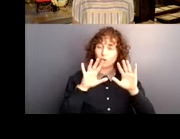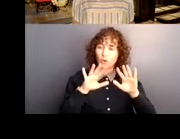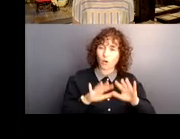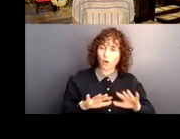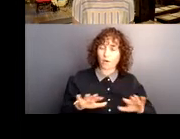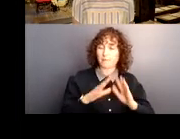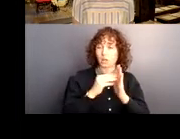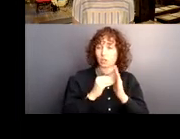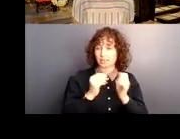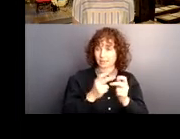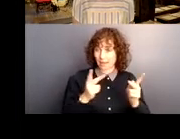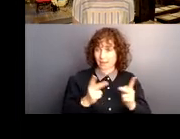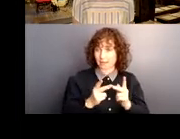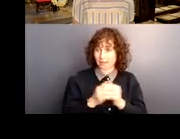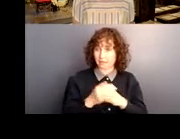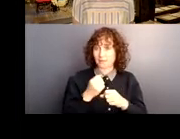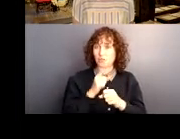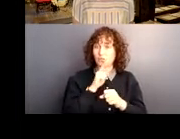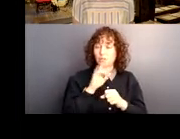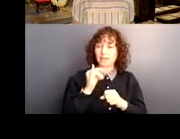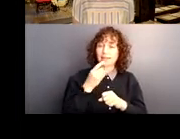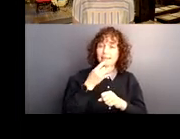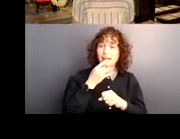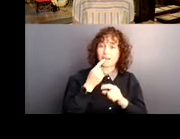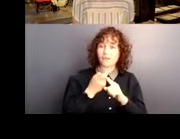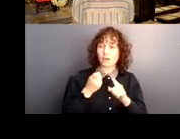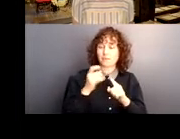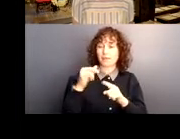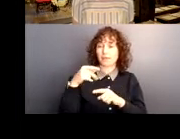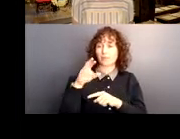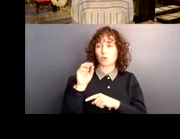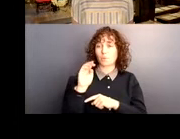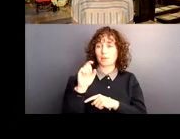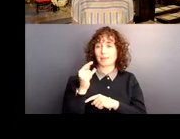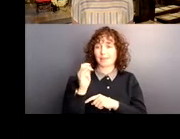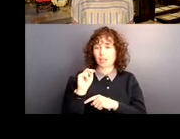We want to make sure that light that's from the Promethean board or smart board in the classroom